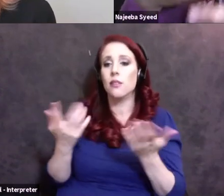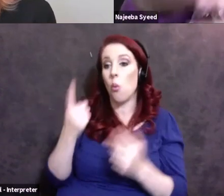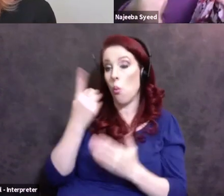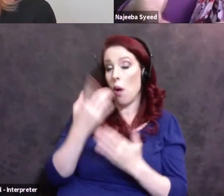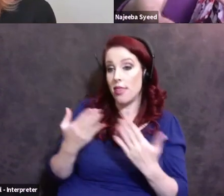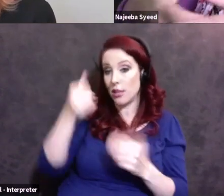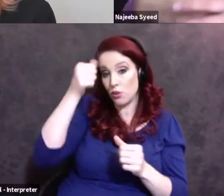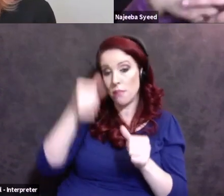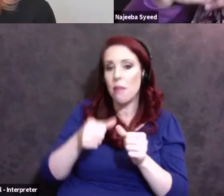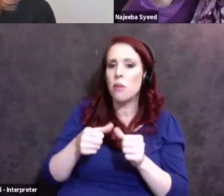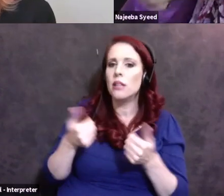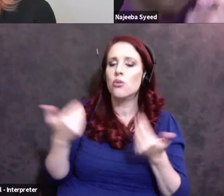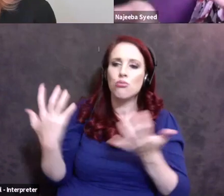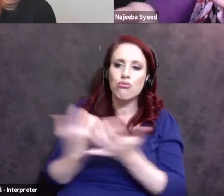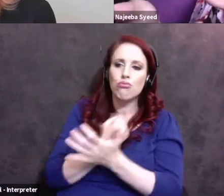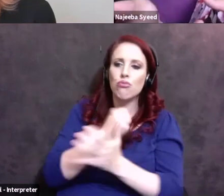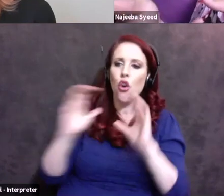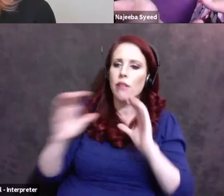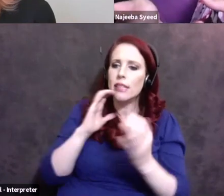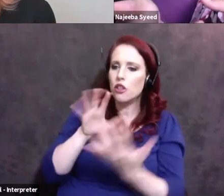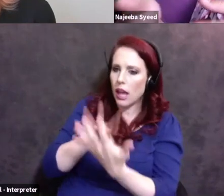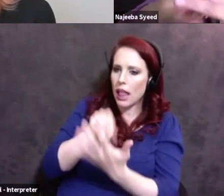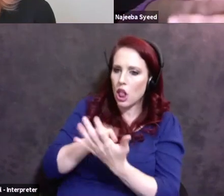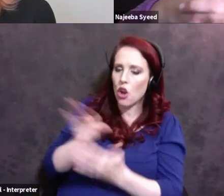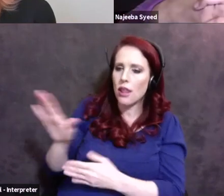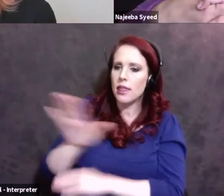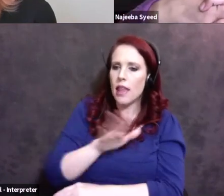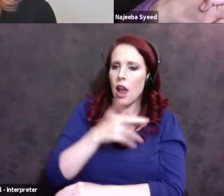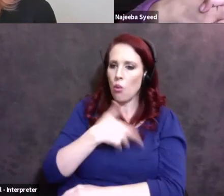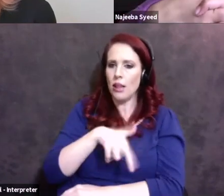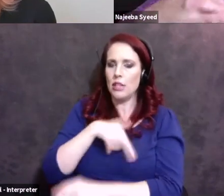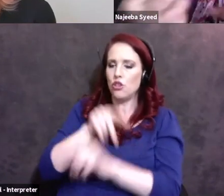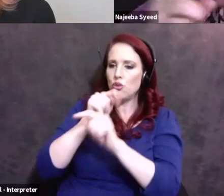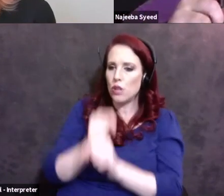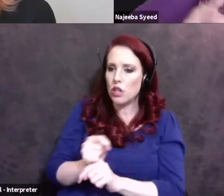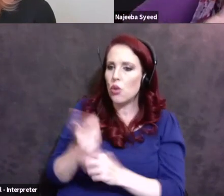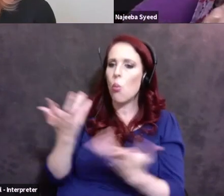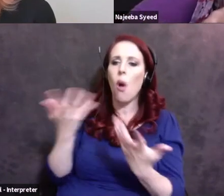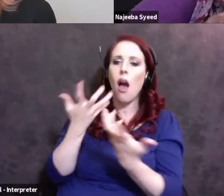a conversation and to learn about the religious tradition to understand what are some of the accommodations.